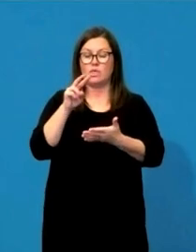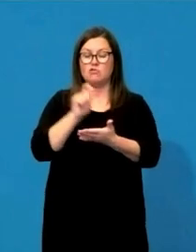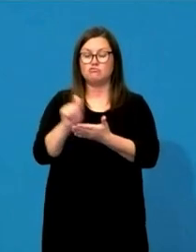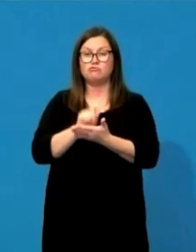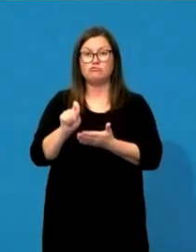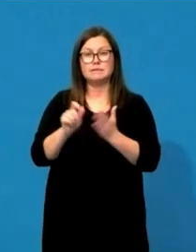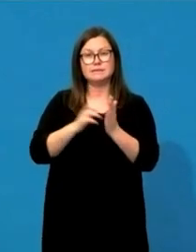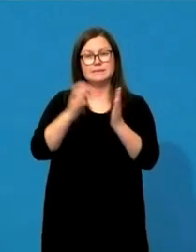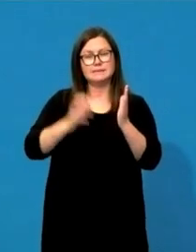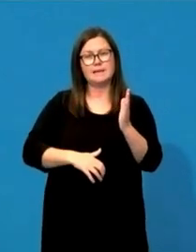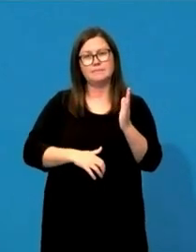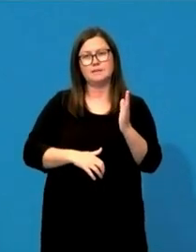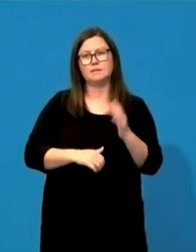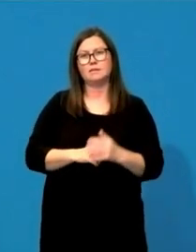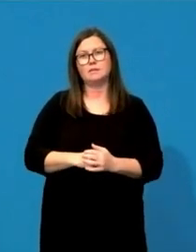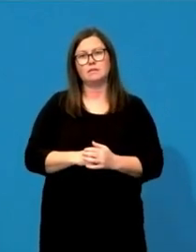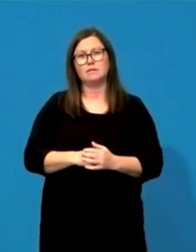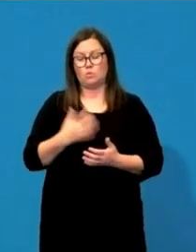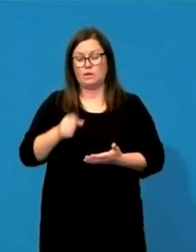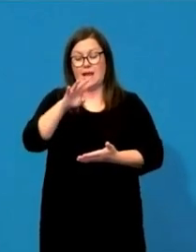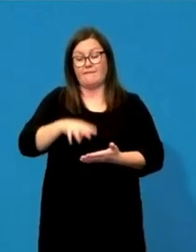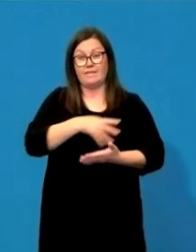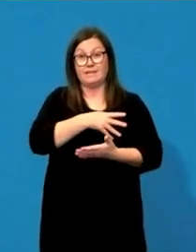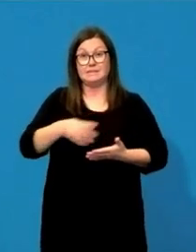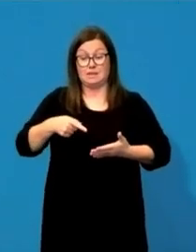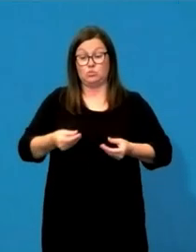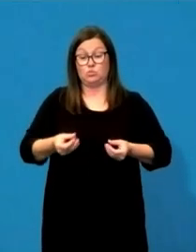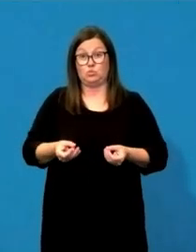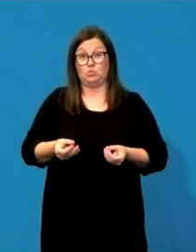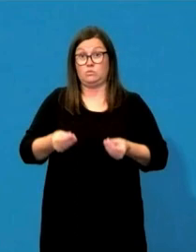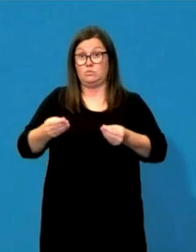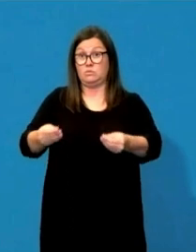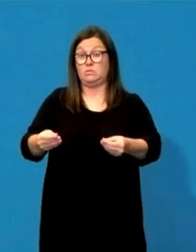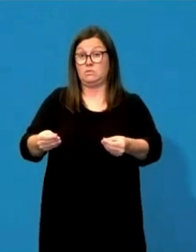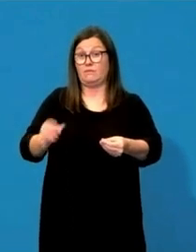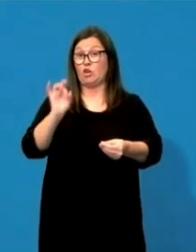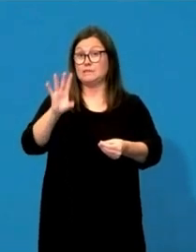previously. And can I indicate to my colleagues who have leave to appear that I